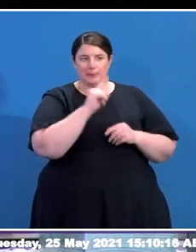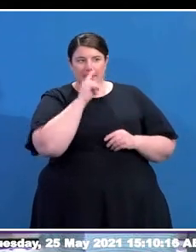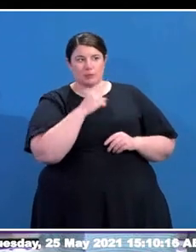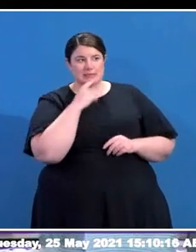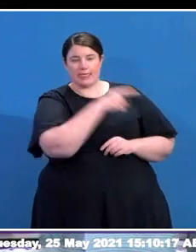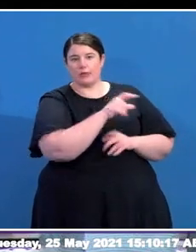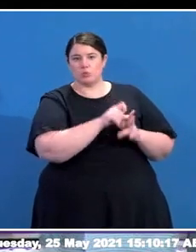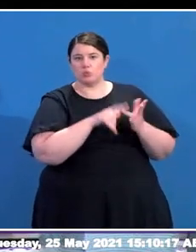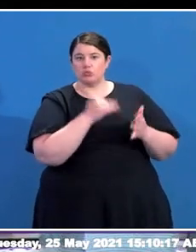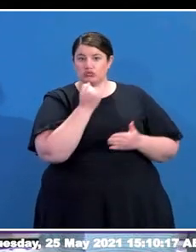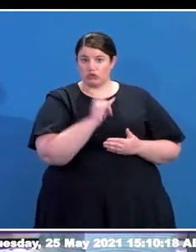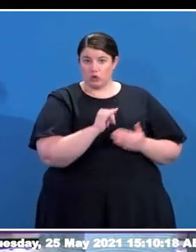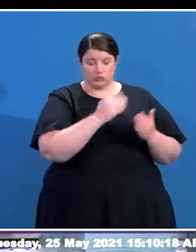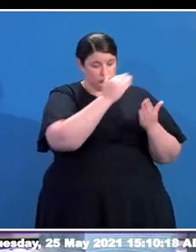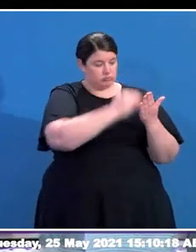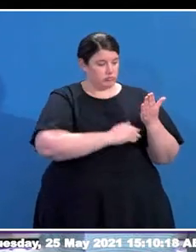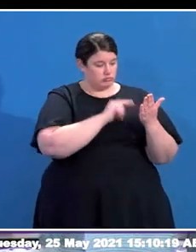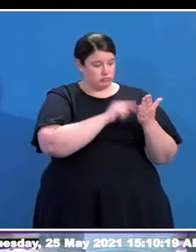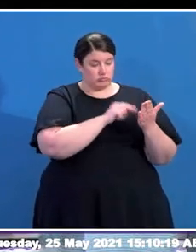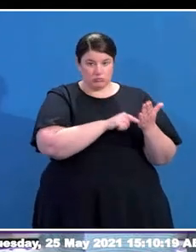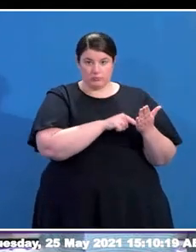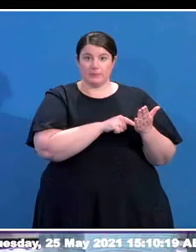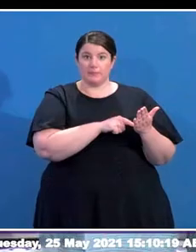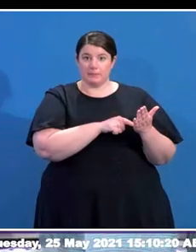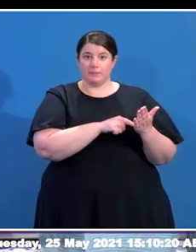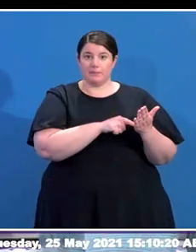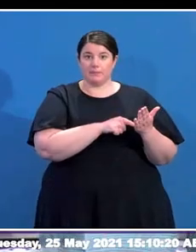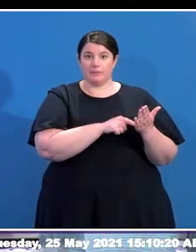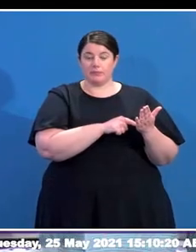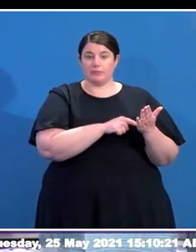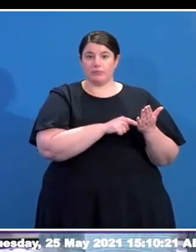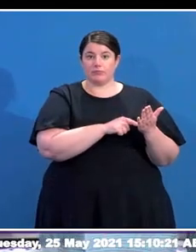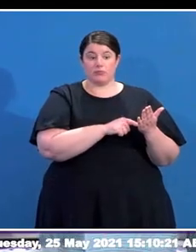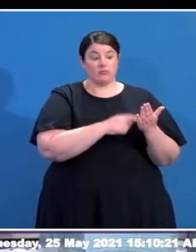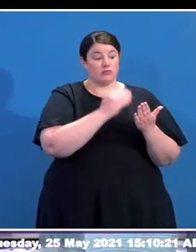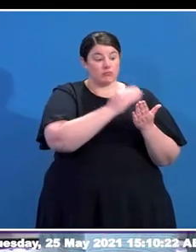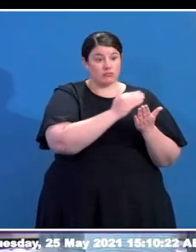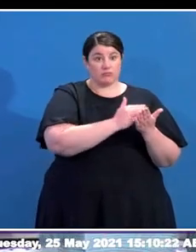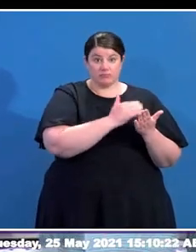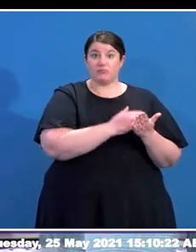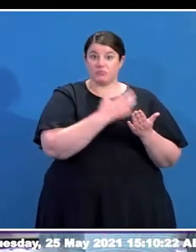Yes. You say: Following interviews (and so on) , the following allegations have been established.